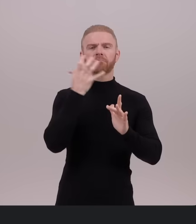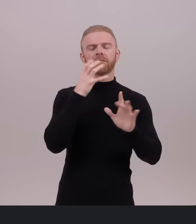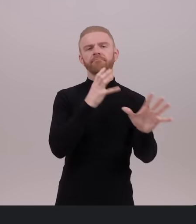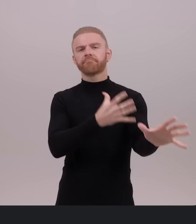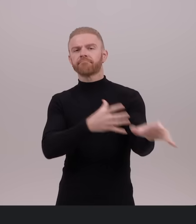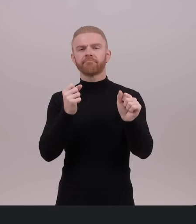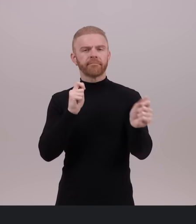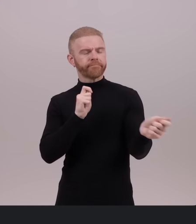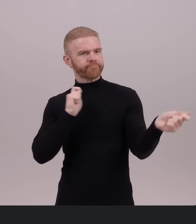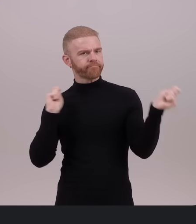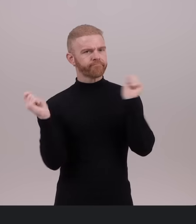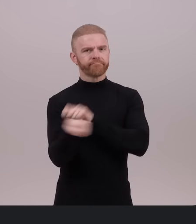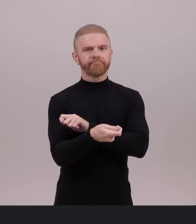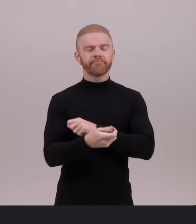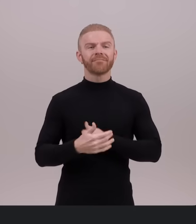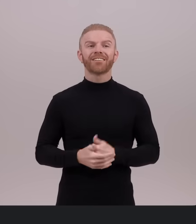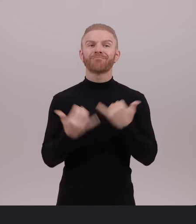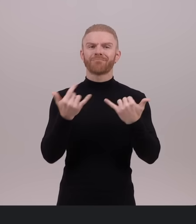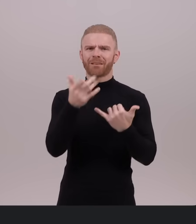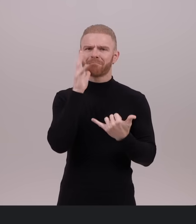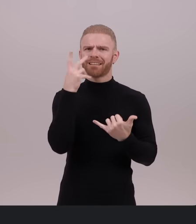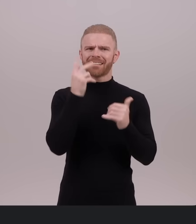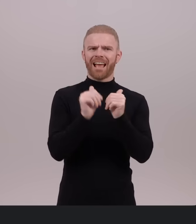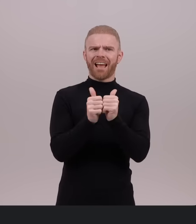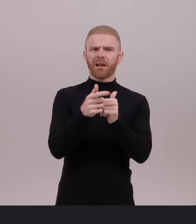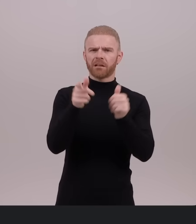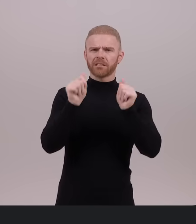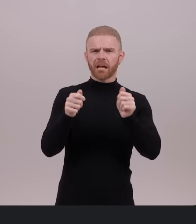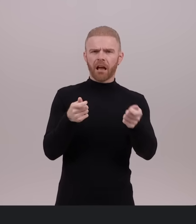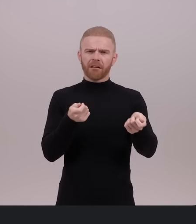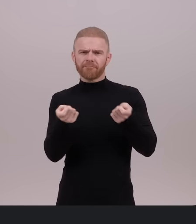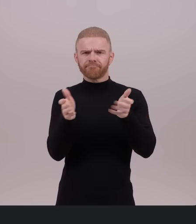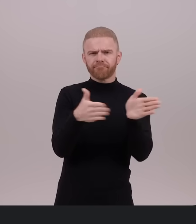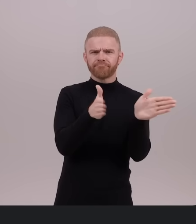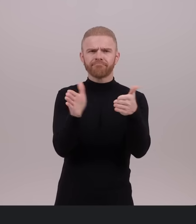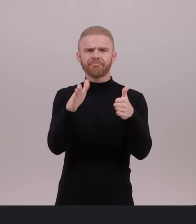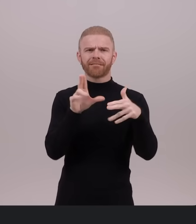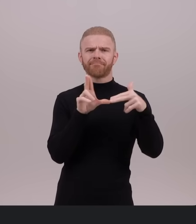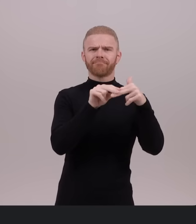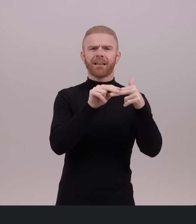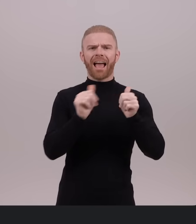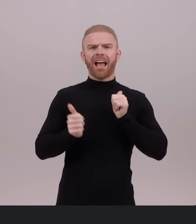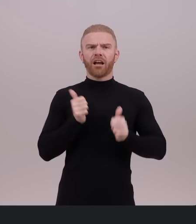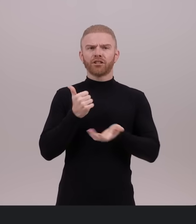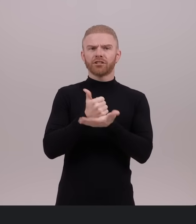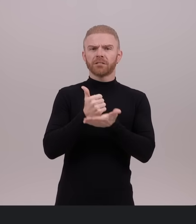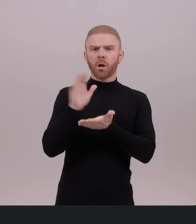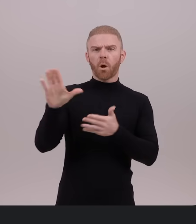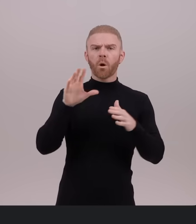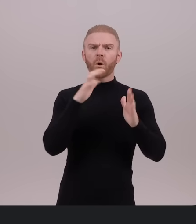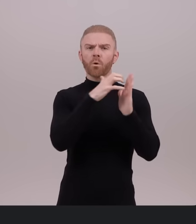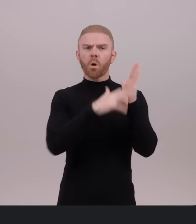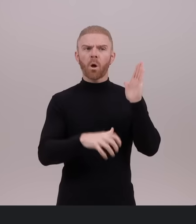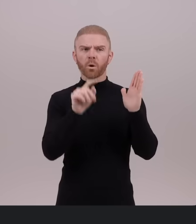Today, you'll see how you can harness agentic coding tools, to orchestrate all-new web experiences